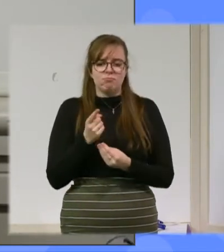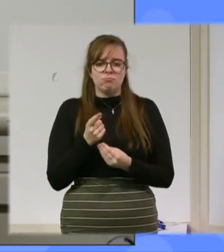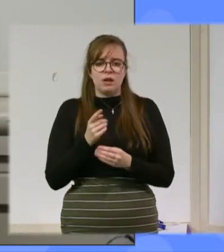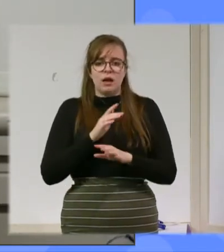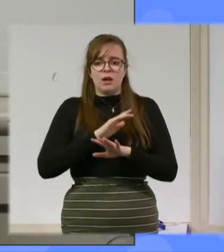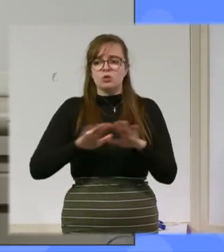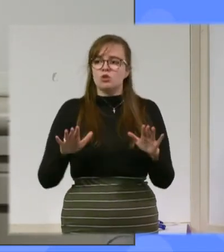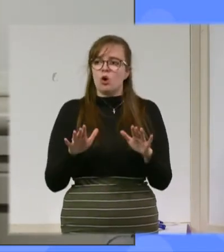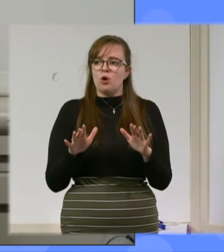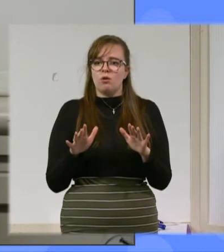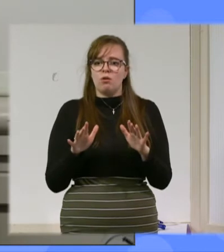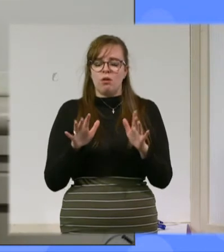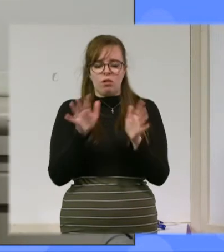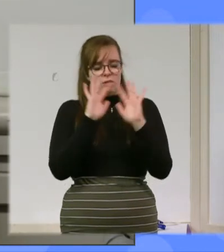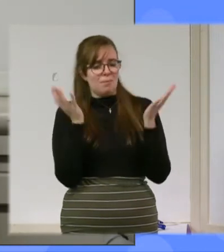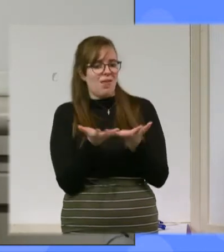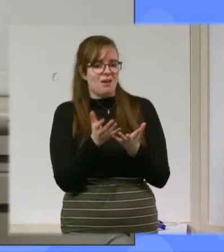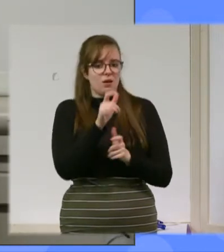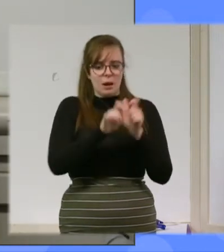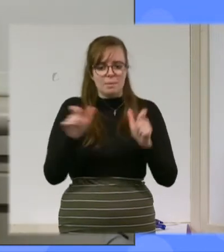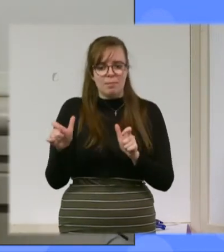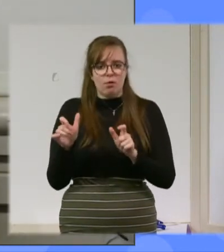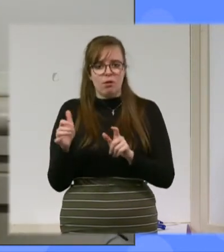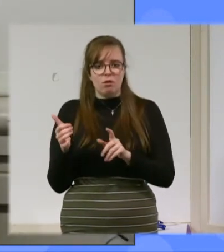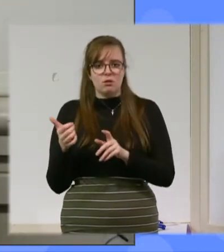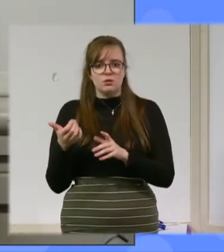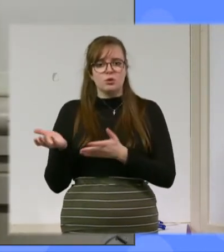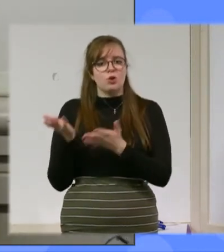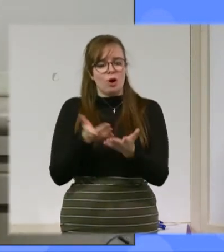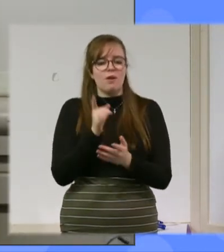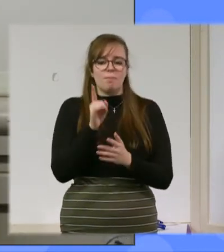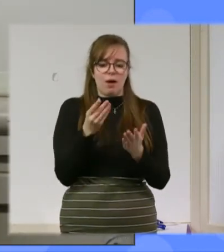that the planet and people serve it but the economy serves the people and the